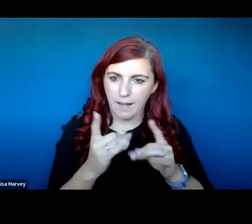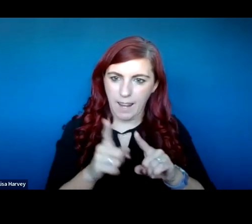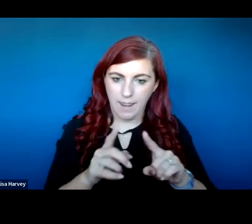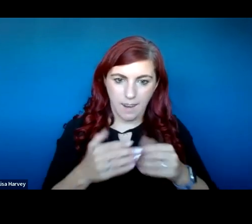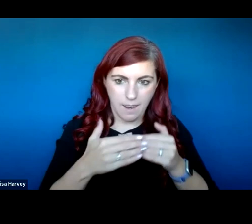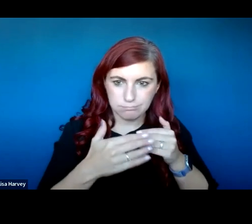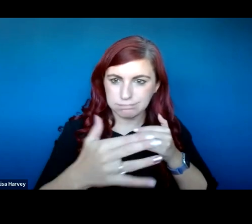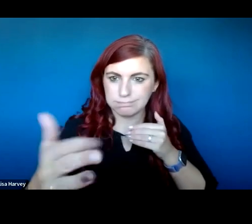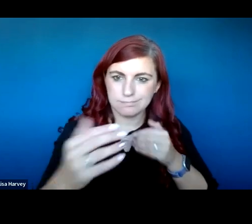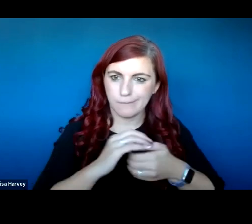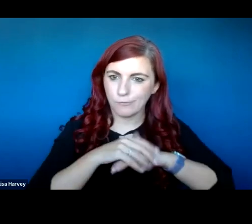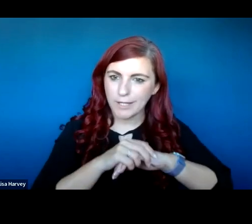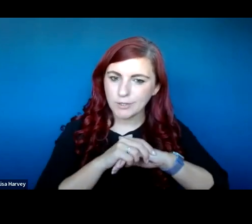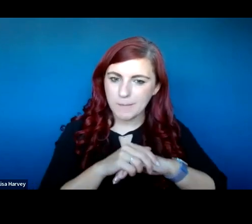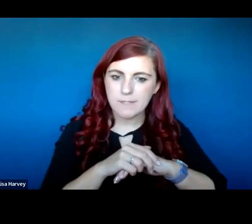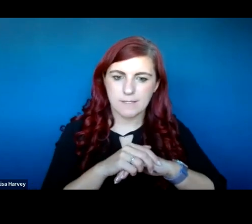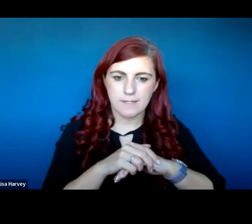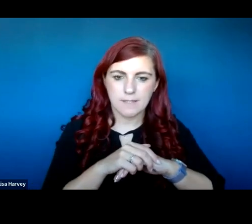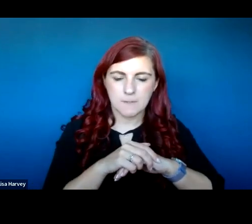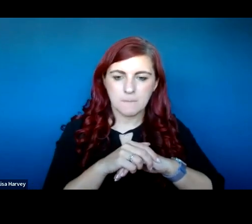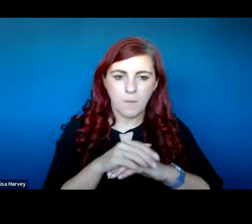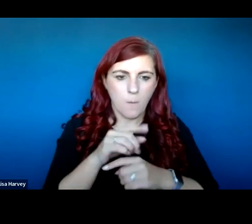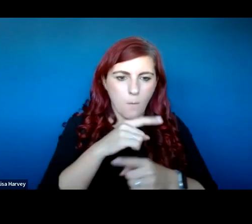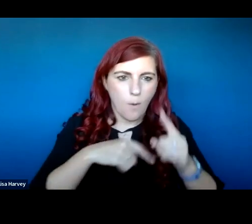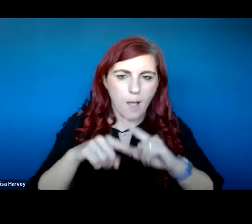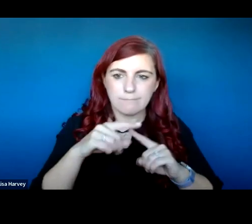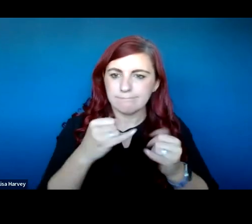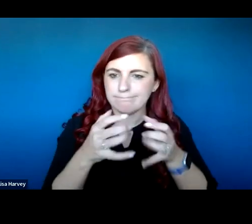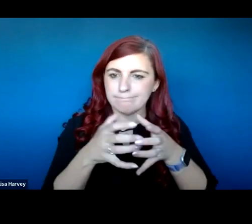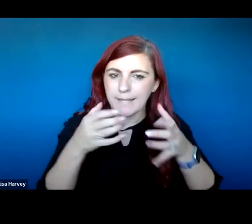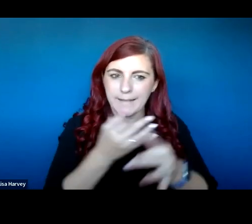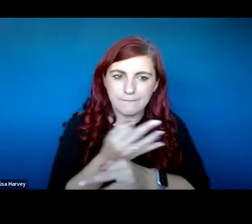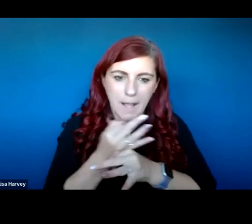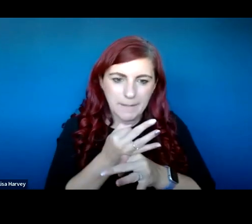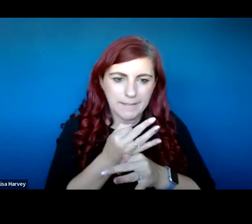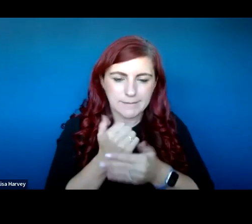We are a big family who supports everyone, Therese Coveney, our founder